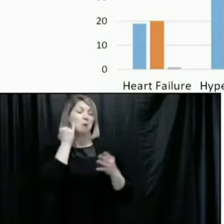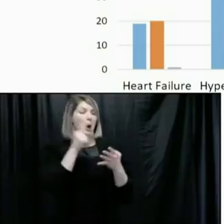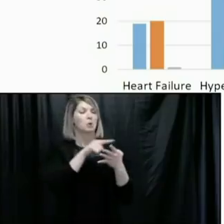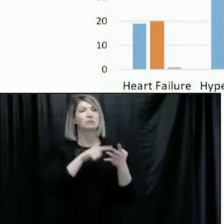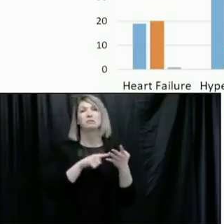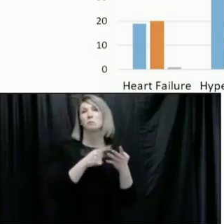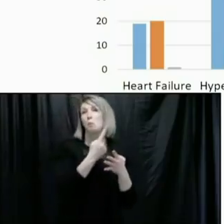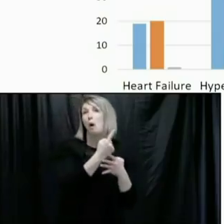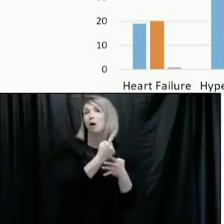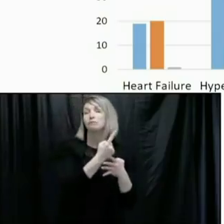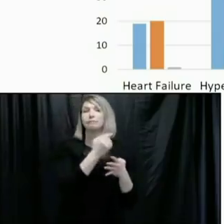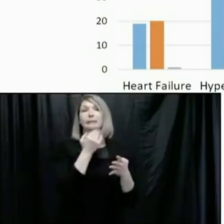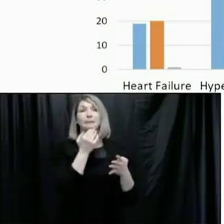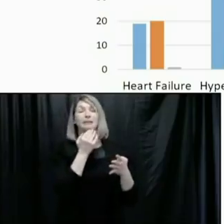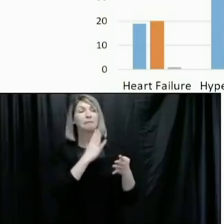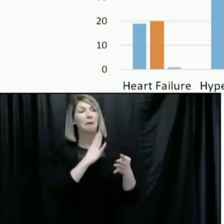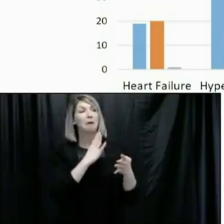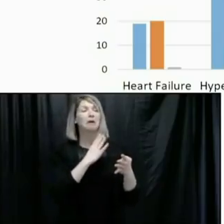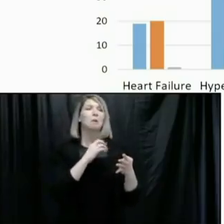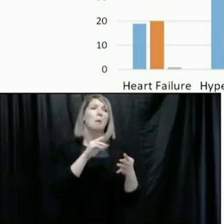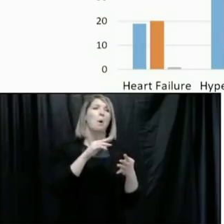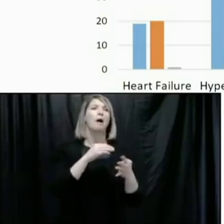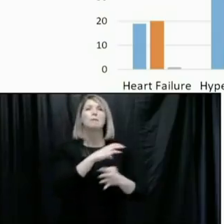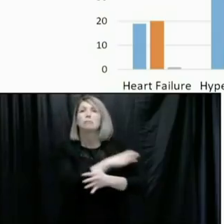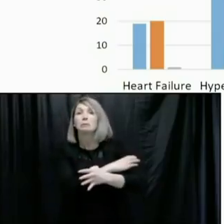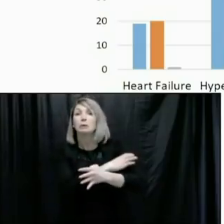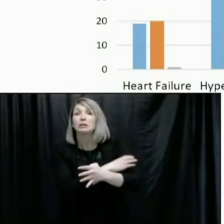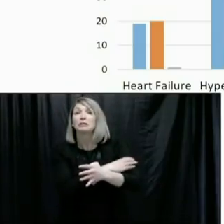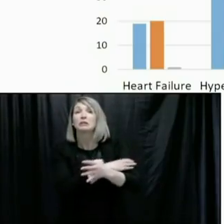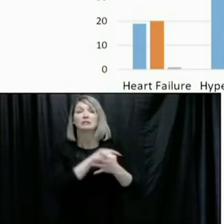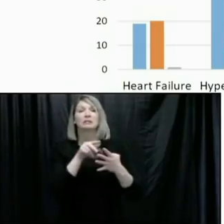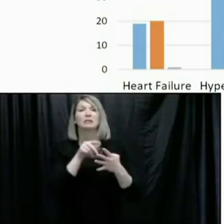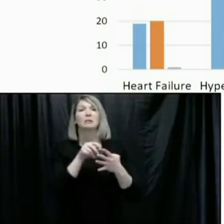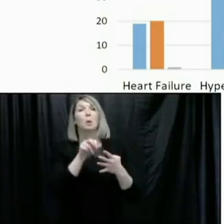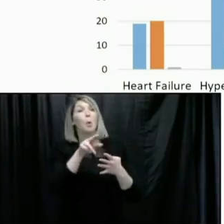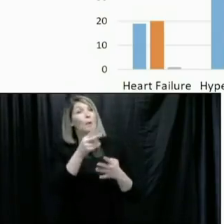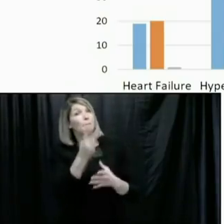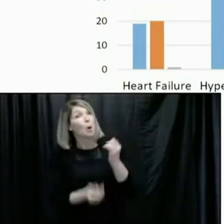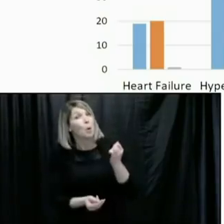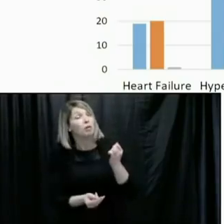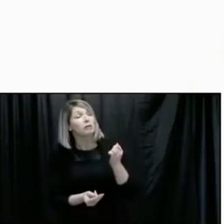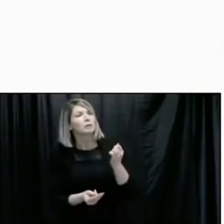THE VIRUS WELL. IF YOU HAVE TWO OR THREE OF THESE CONDITIONS, YOU HAVE TO BE